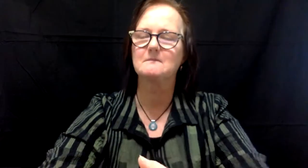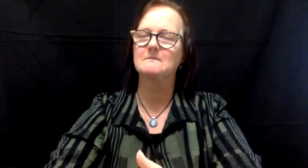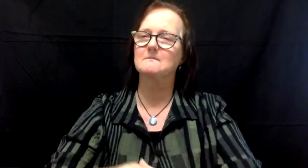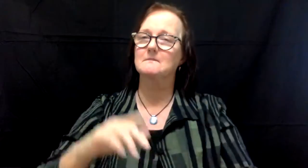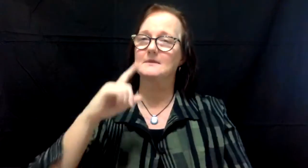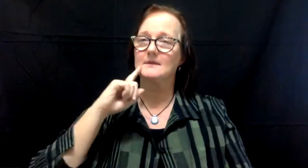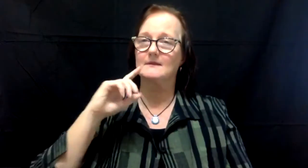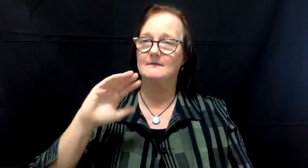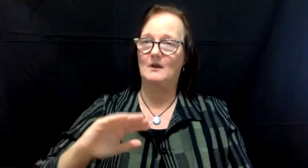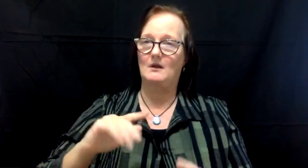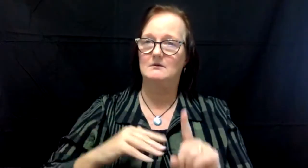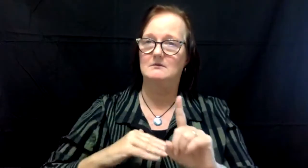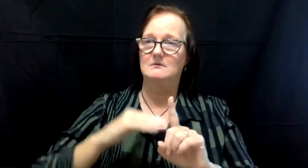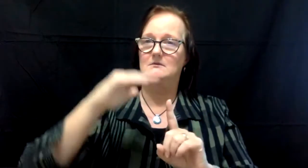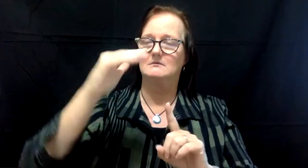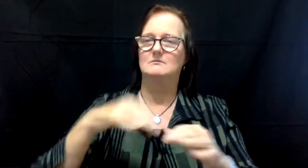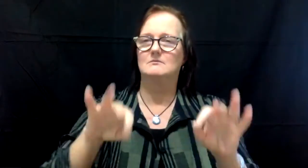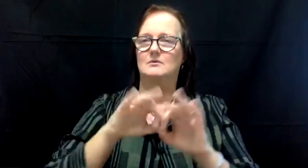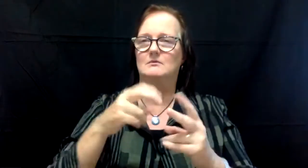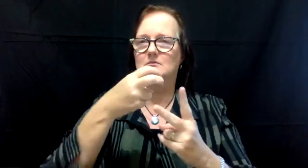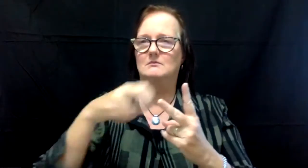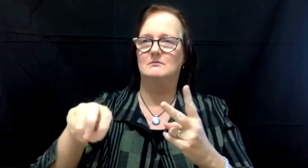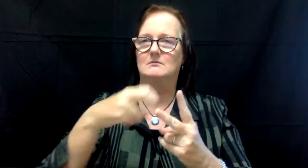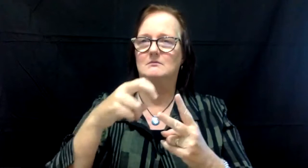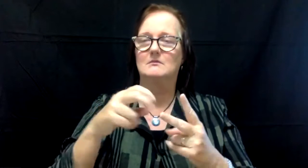It is very important for a Deaf child to be educated bilingually.